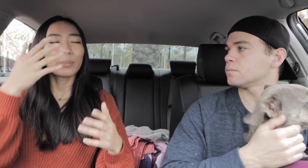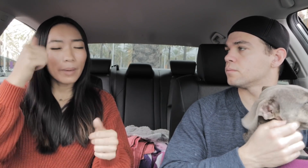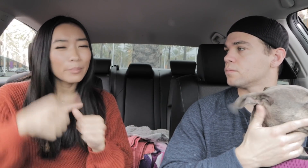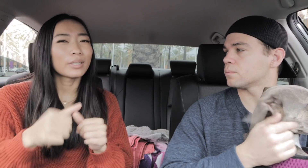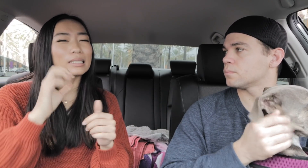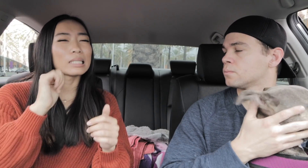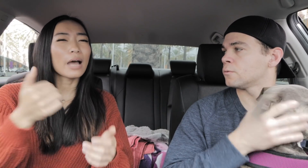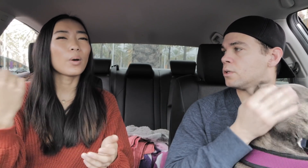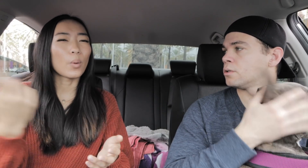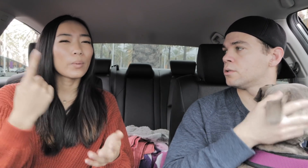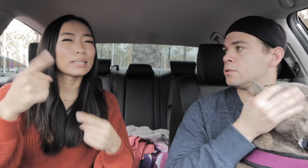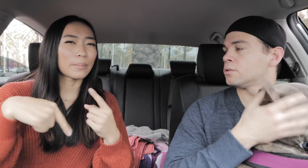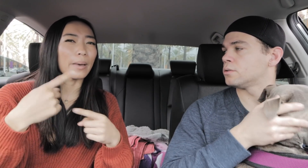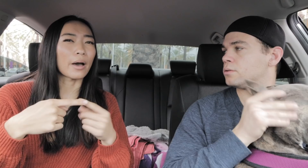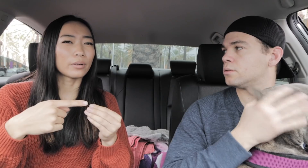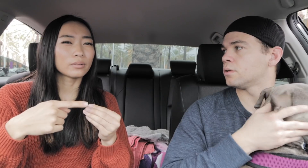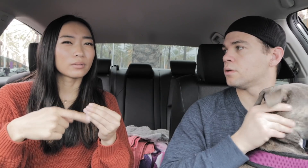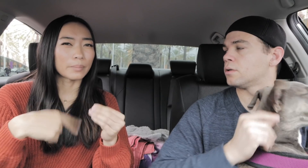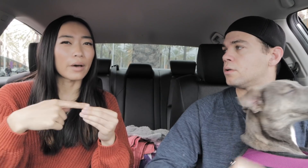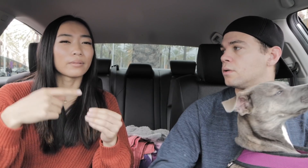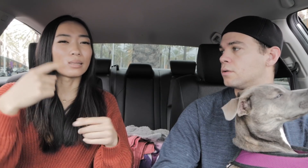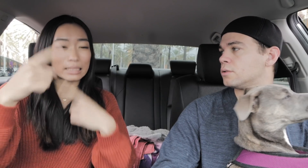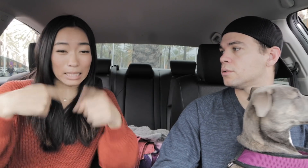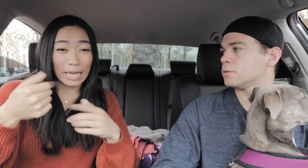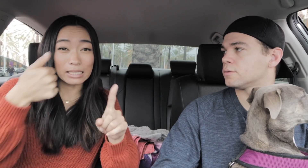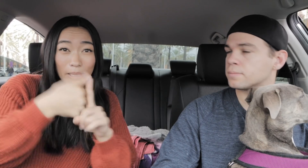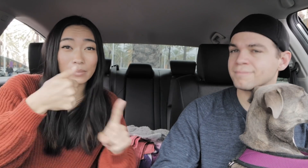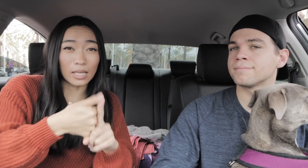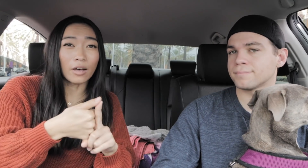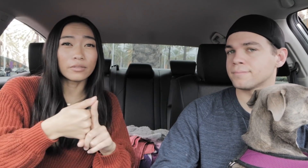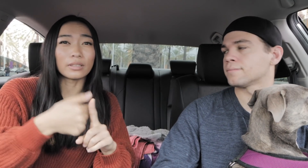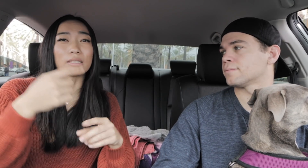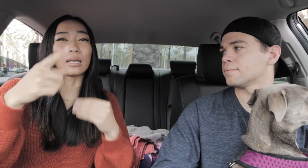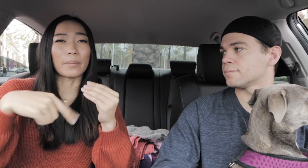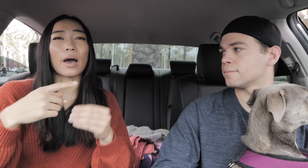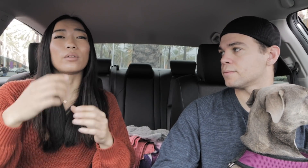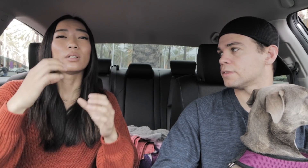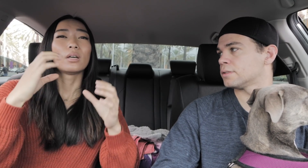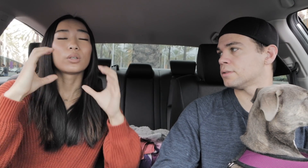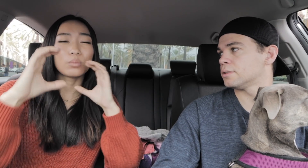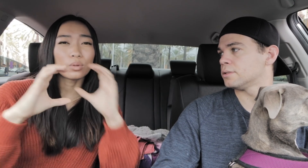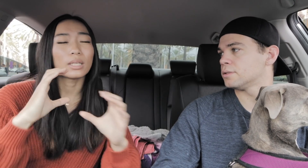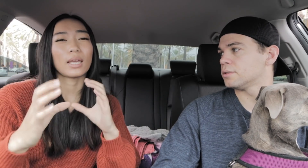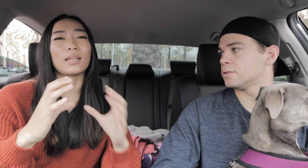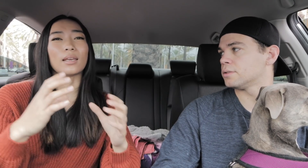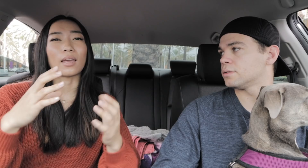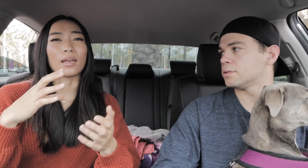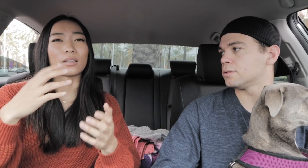E: influence R: nothing E: judgements just you, me, directly Yeah, and I think that's important for any of you guys wanting to learn sign language remember, it's not always about